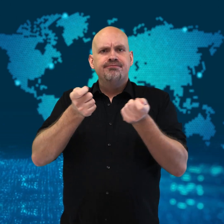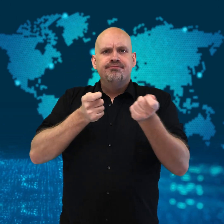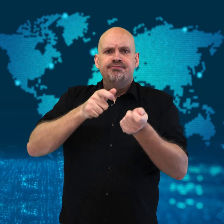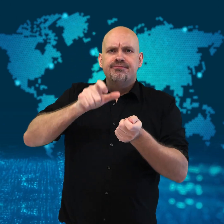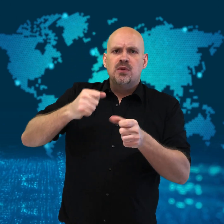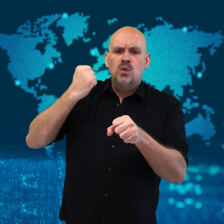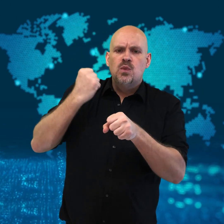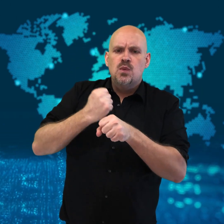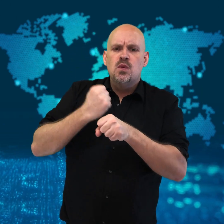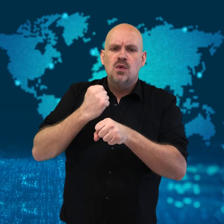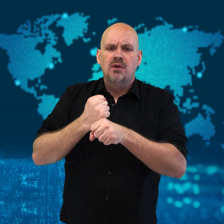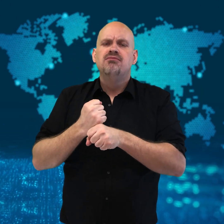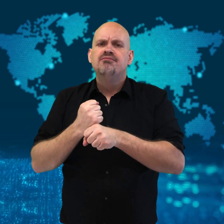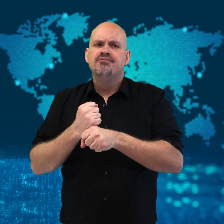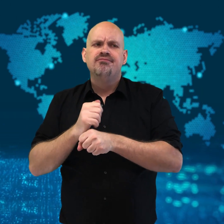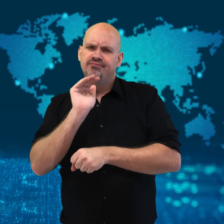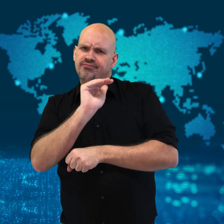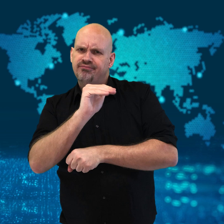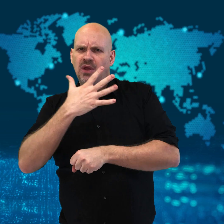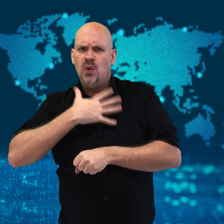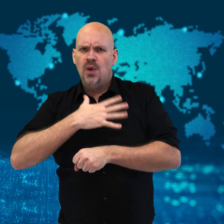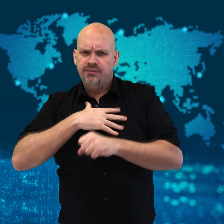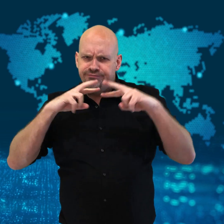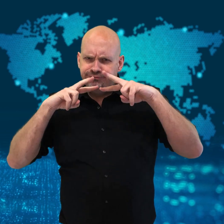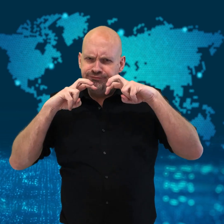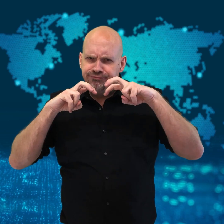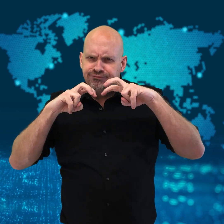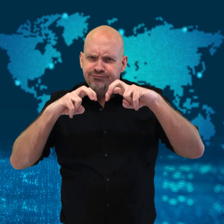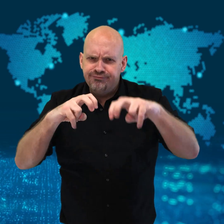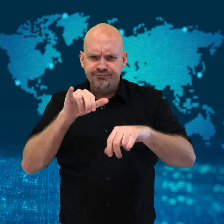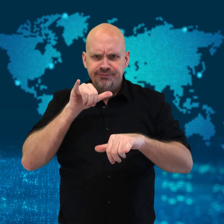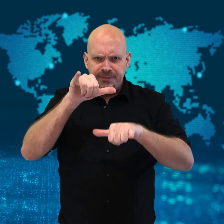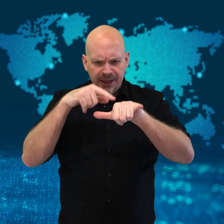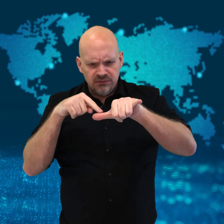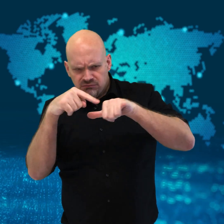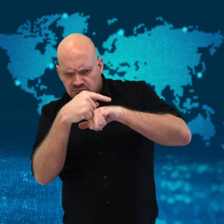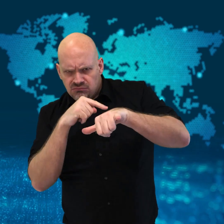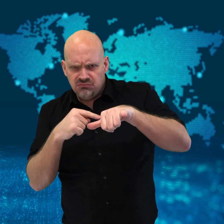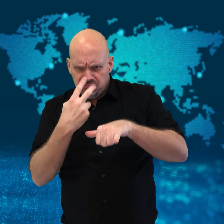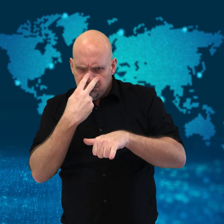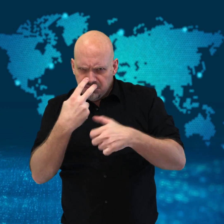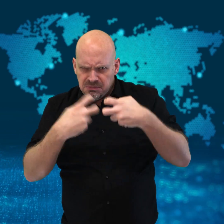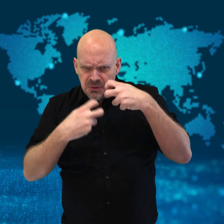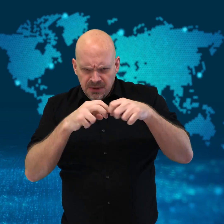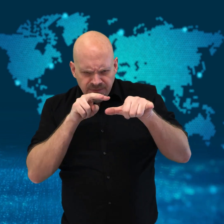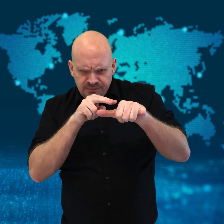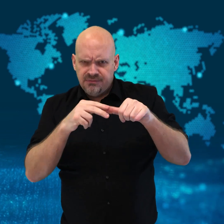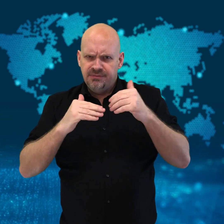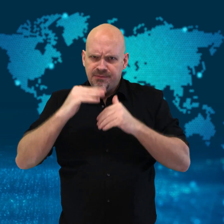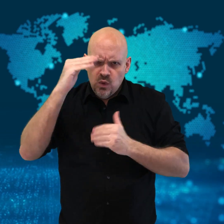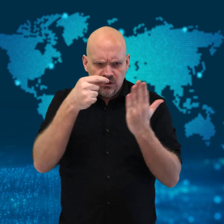Regulators have also asked for additional inspections.